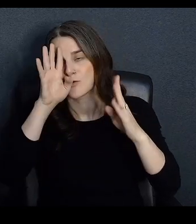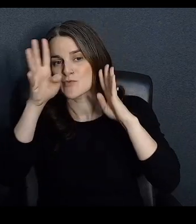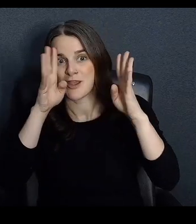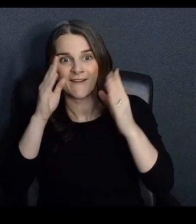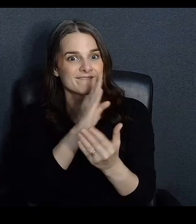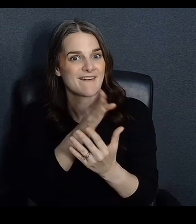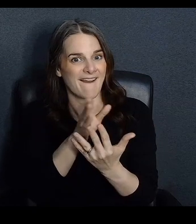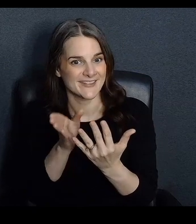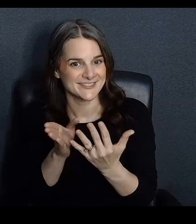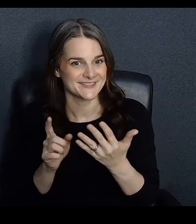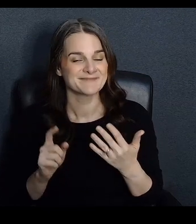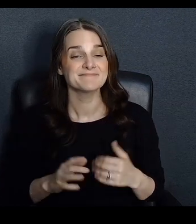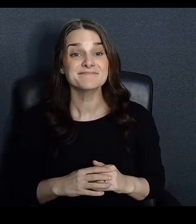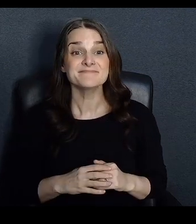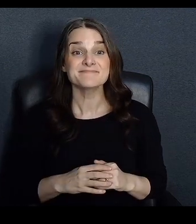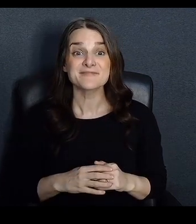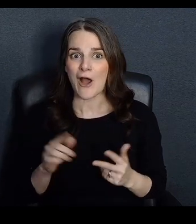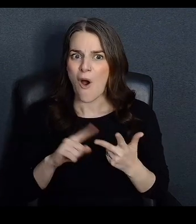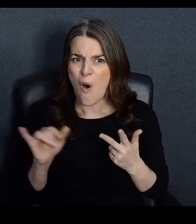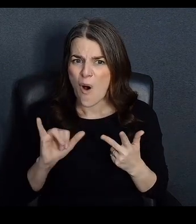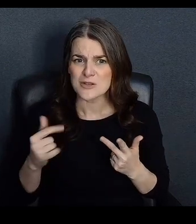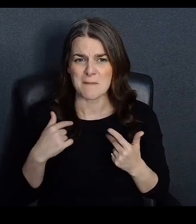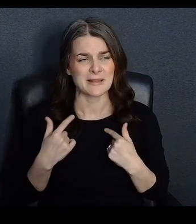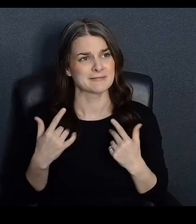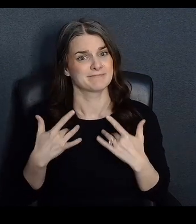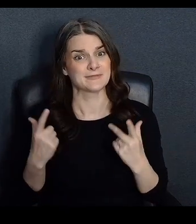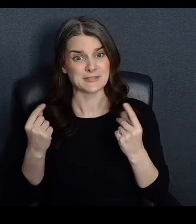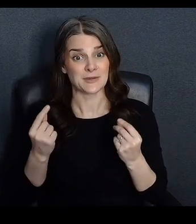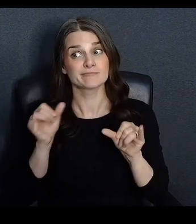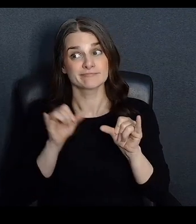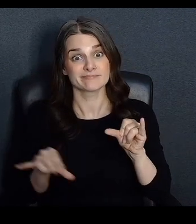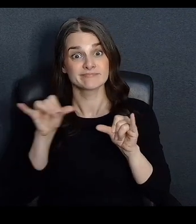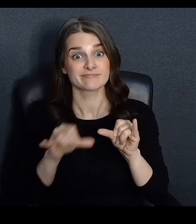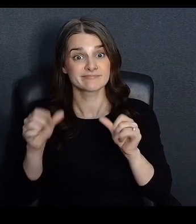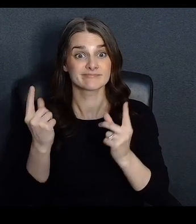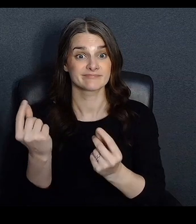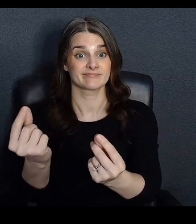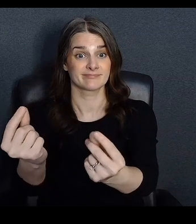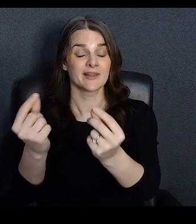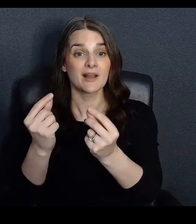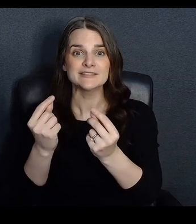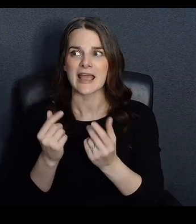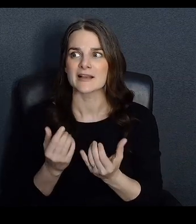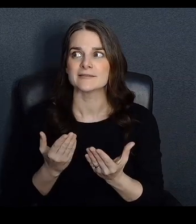There are also a lot of tasks that I do repetitively, such as submitting reports. So Microsoft makes it easy for me